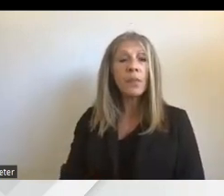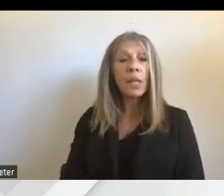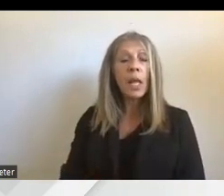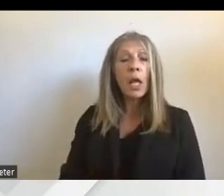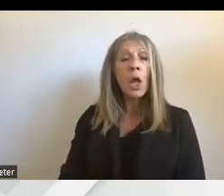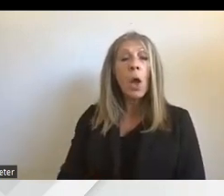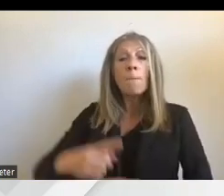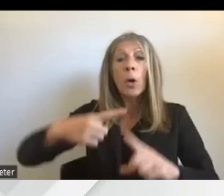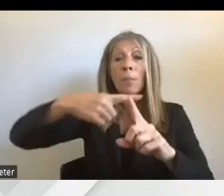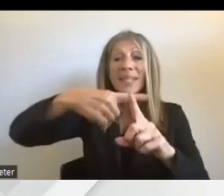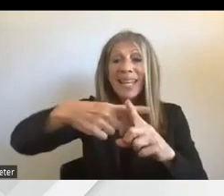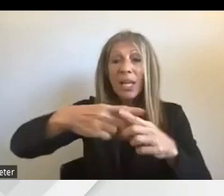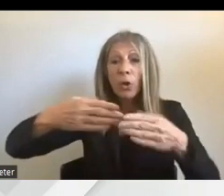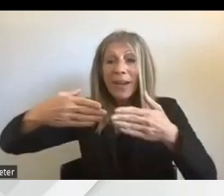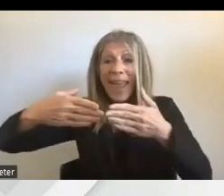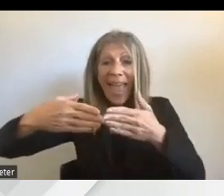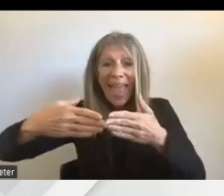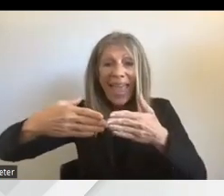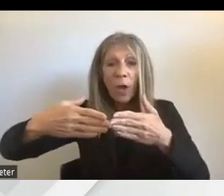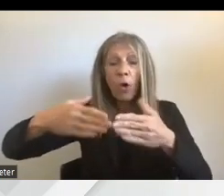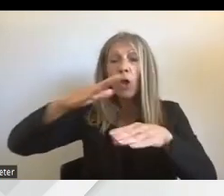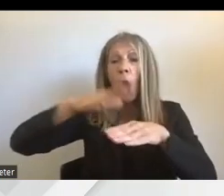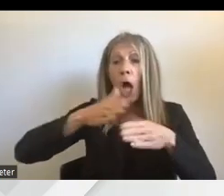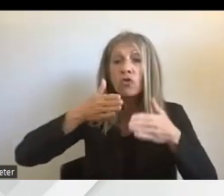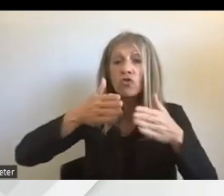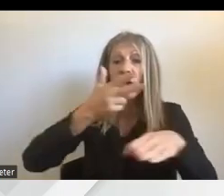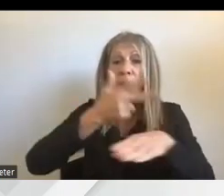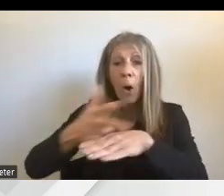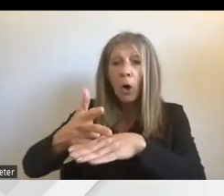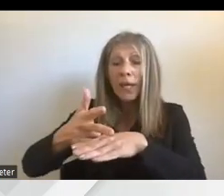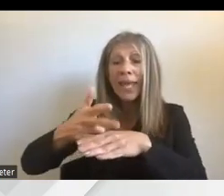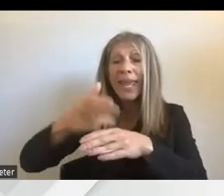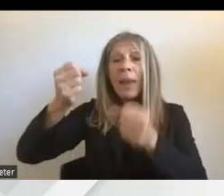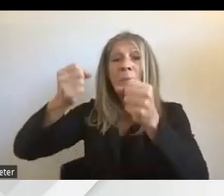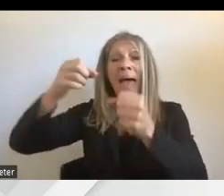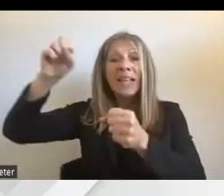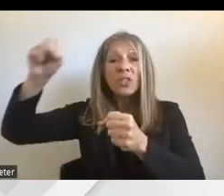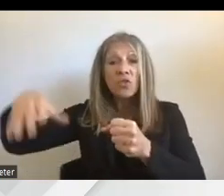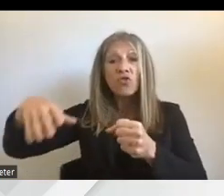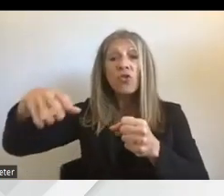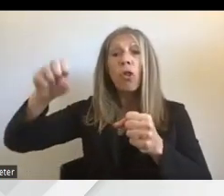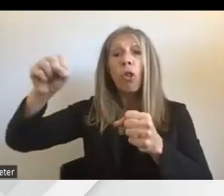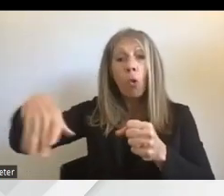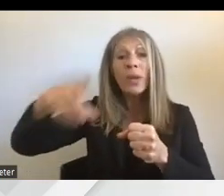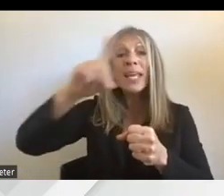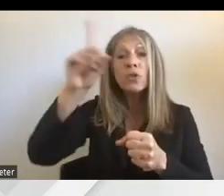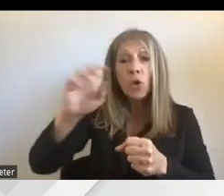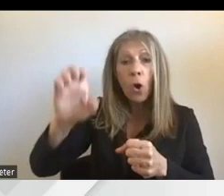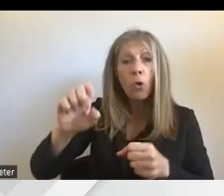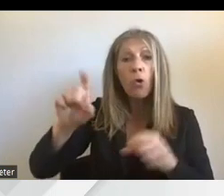Perpendicular and angled on-street parking and passenger loading zones also require a